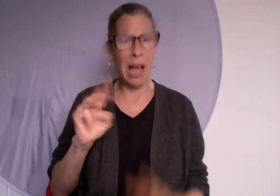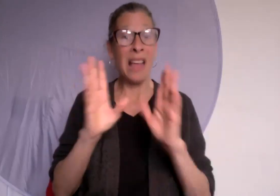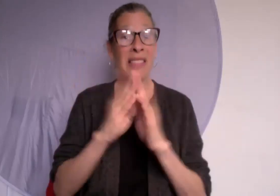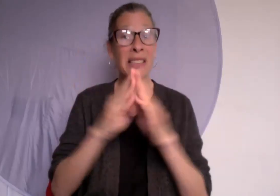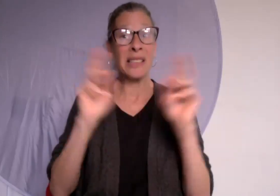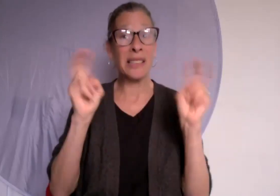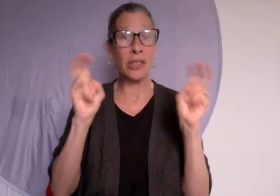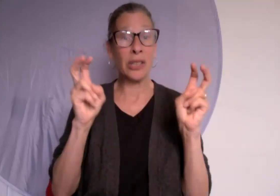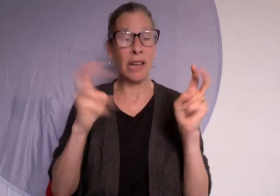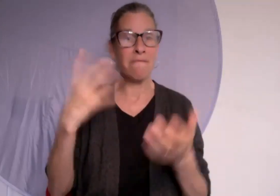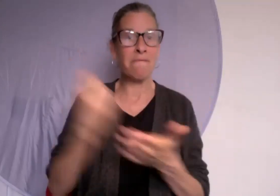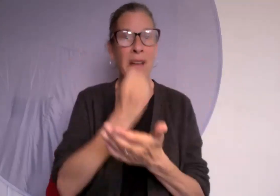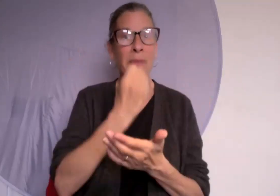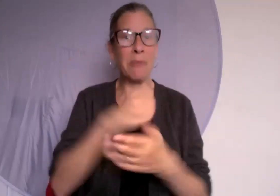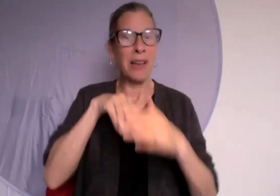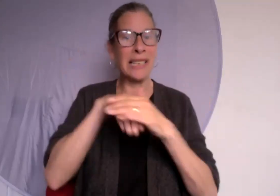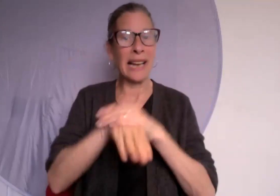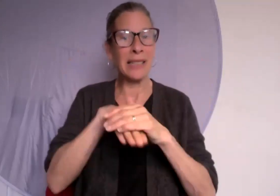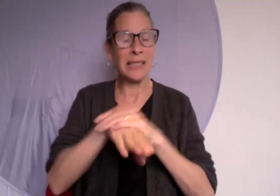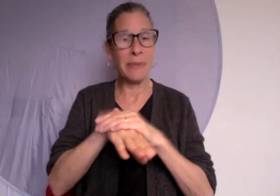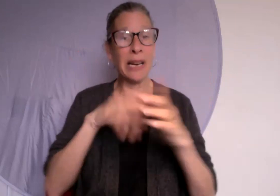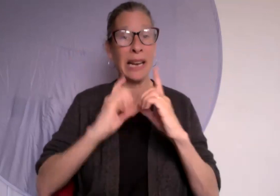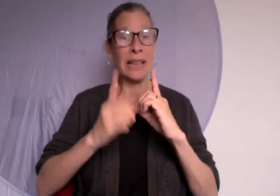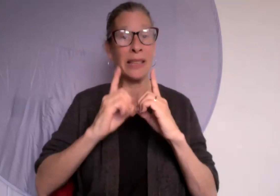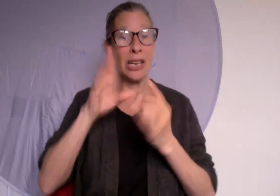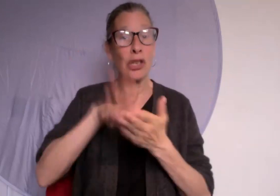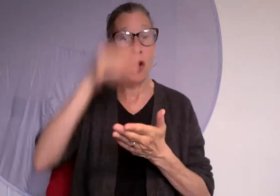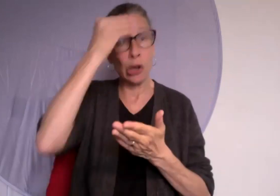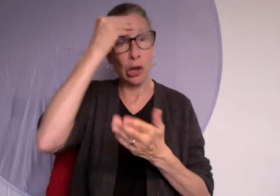optimizing accessibility in the digital learning environment. So